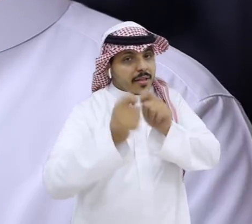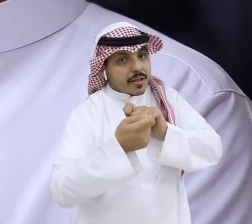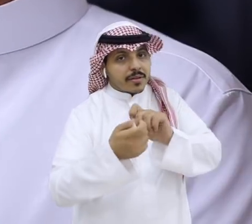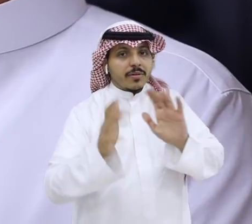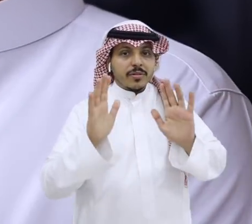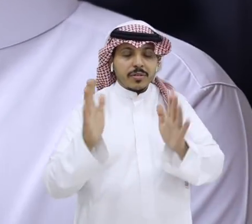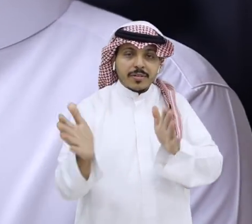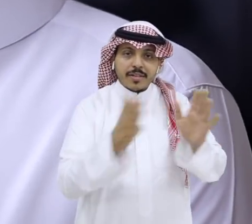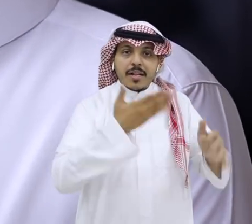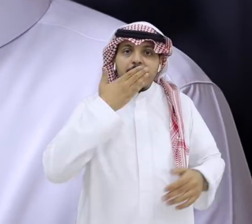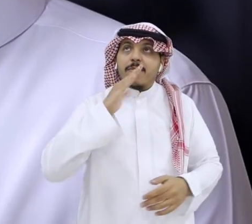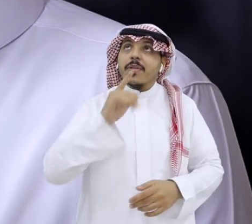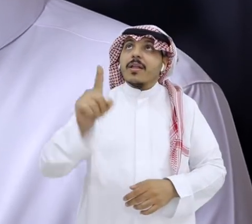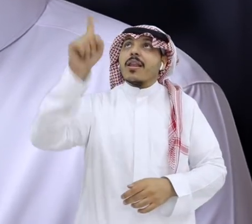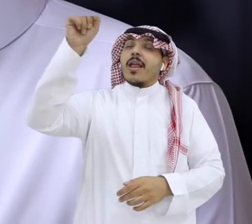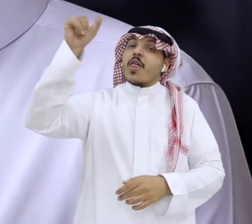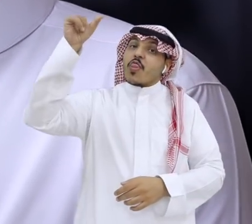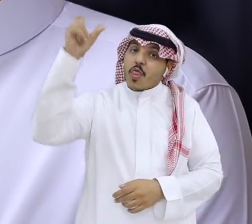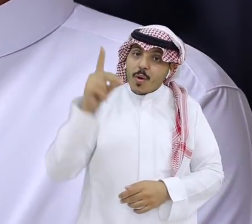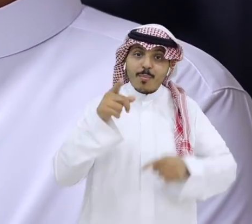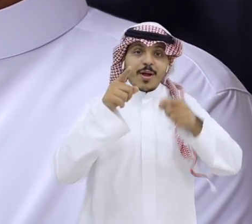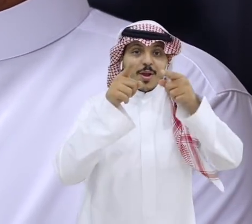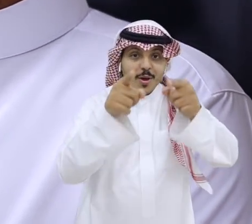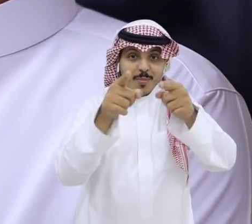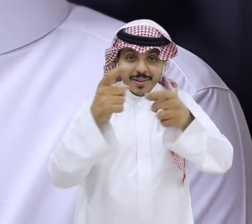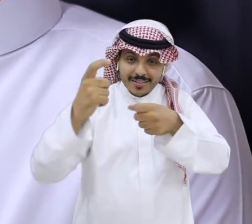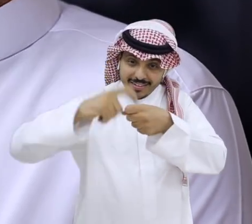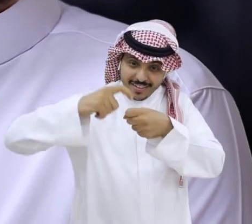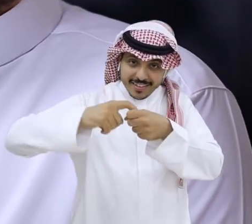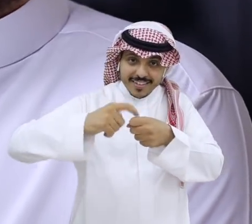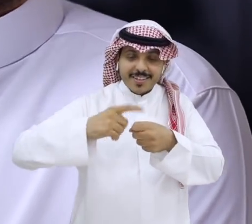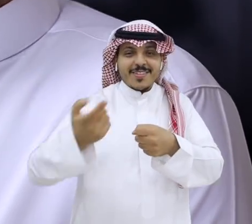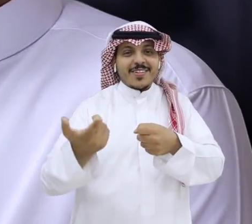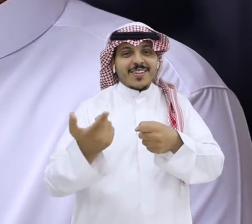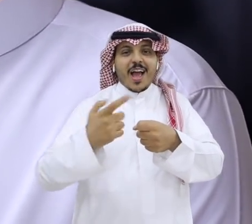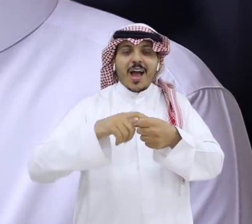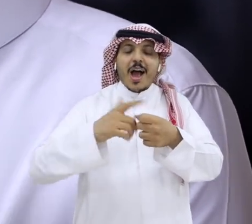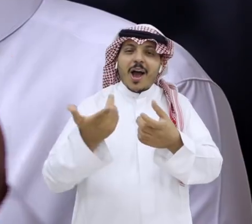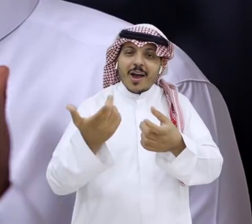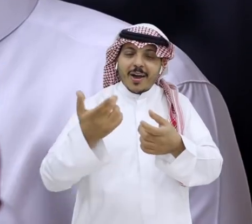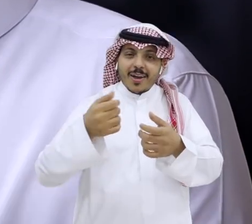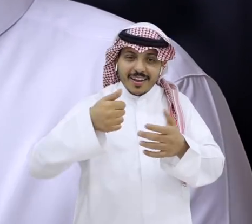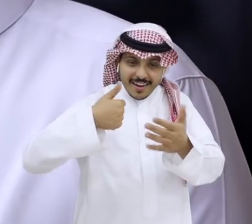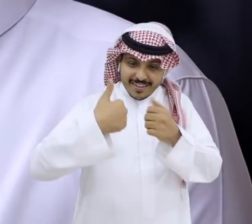Thanks for everything who is subscribed to this channel and everyone who liked our videos.